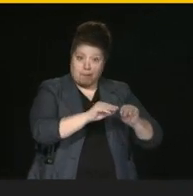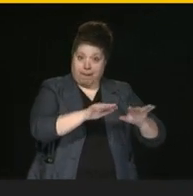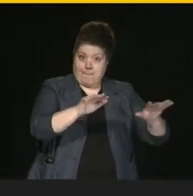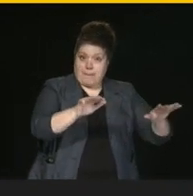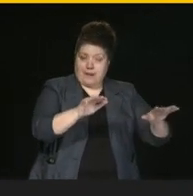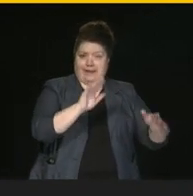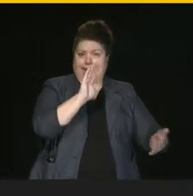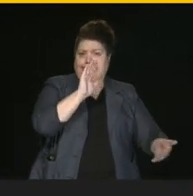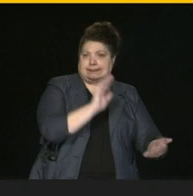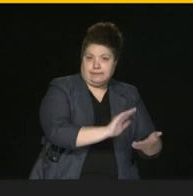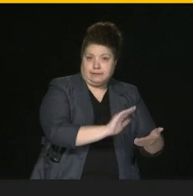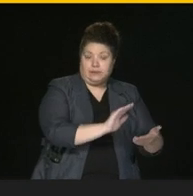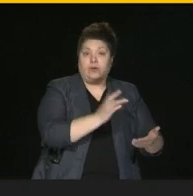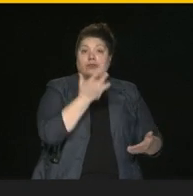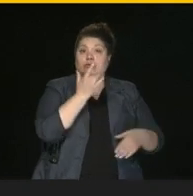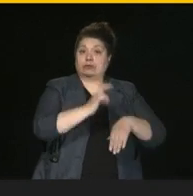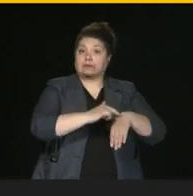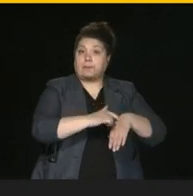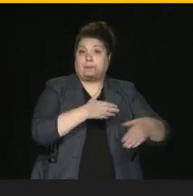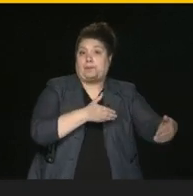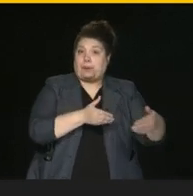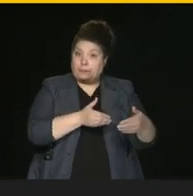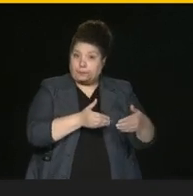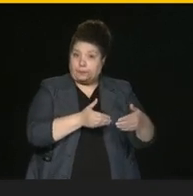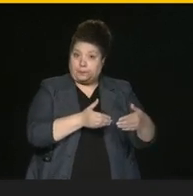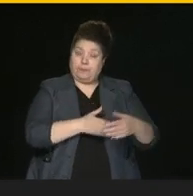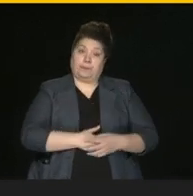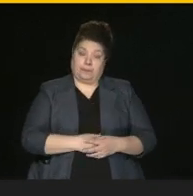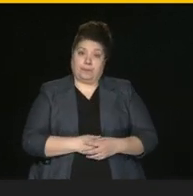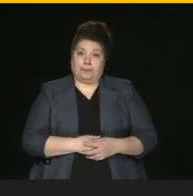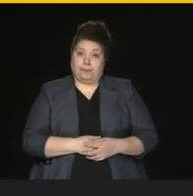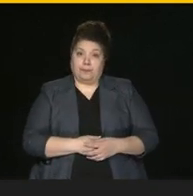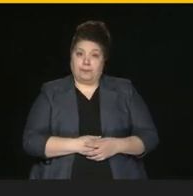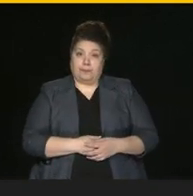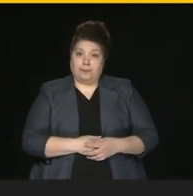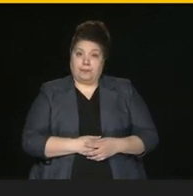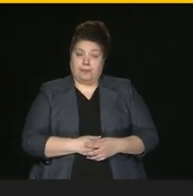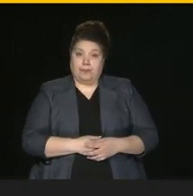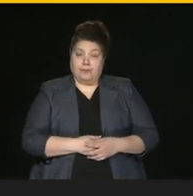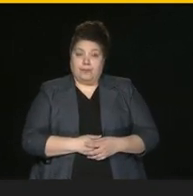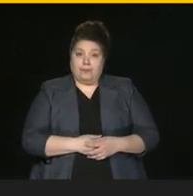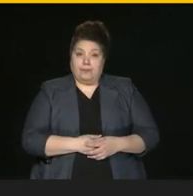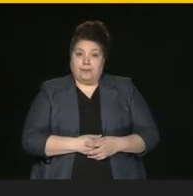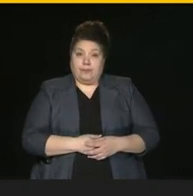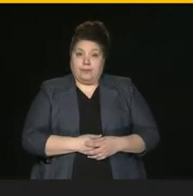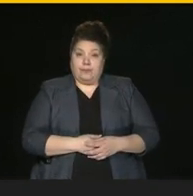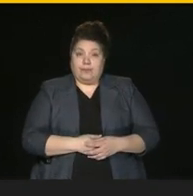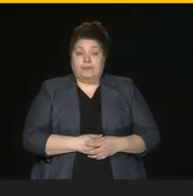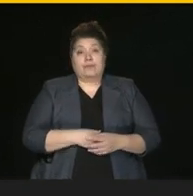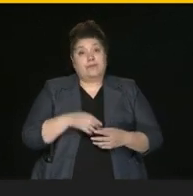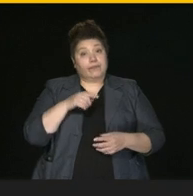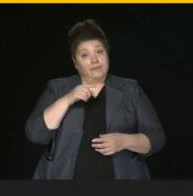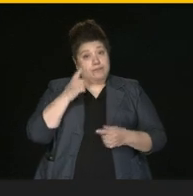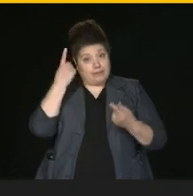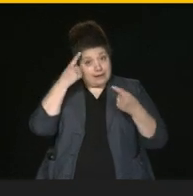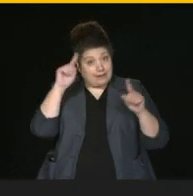THE DURATION OF THE EPIDEMIC.